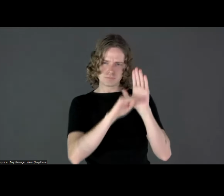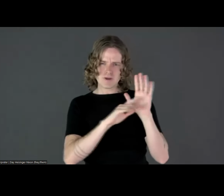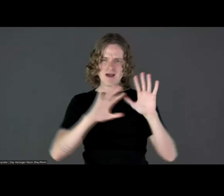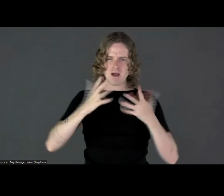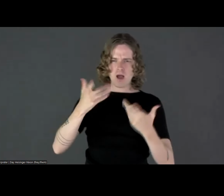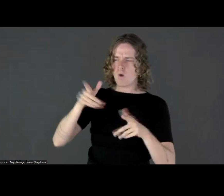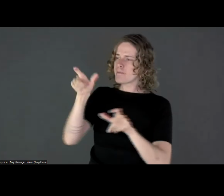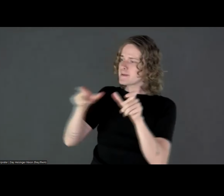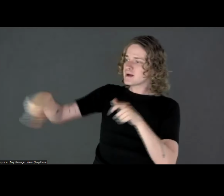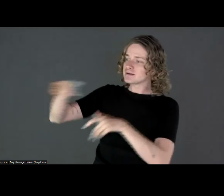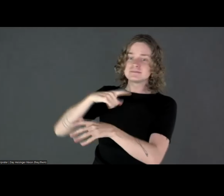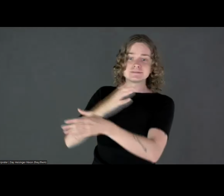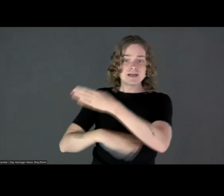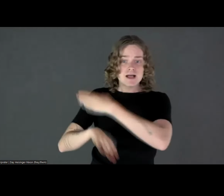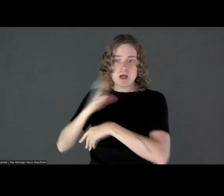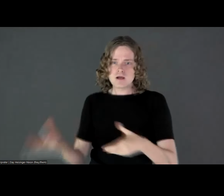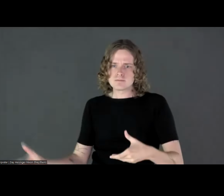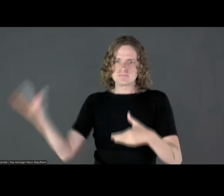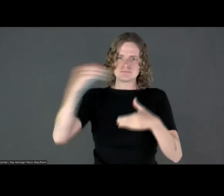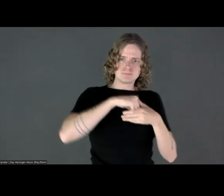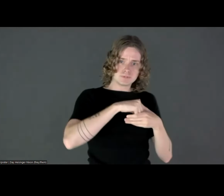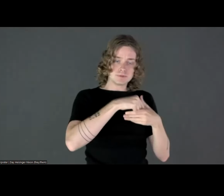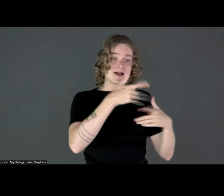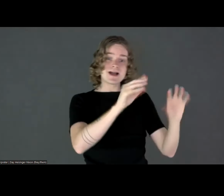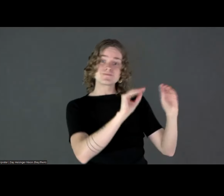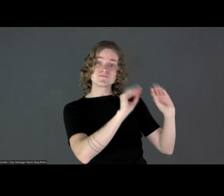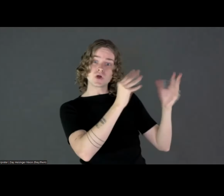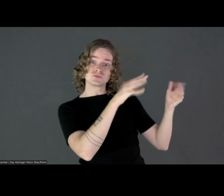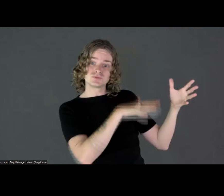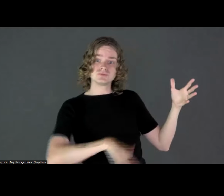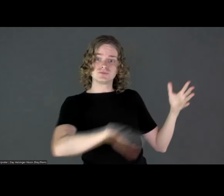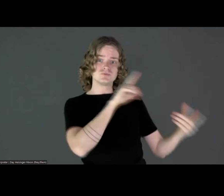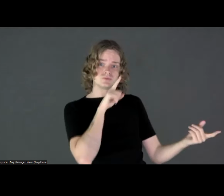of persons with disabilities in emergency responses. This comprehensive document